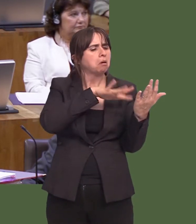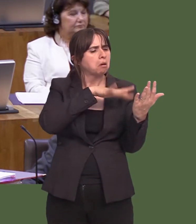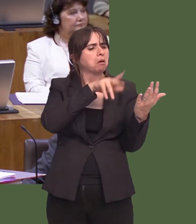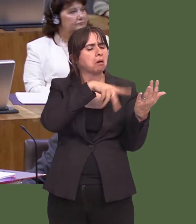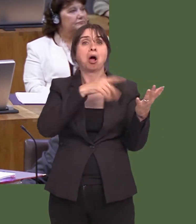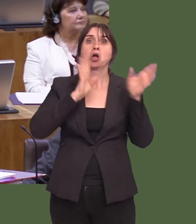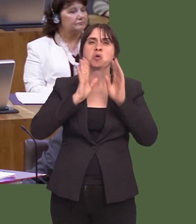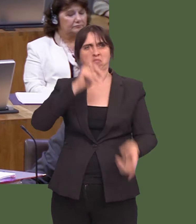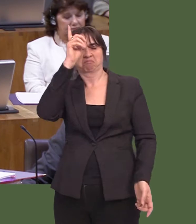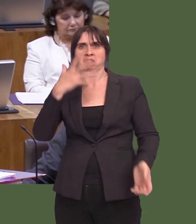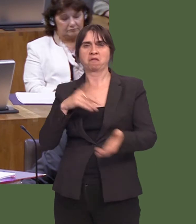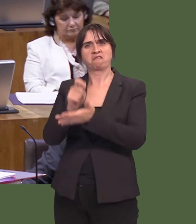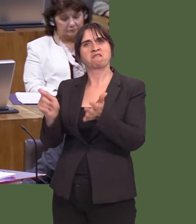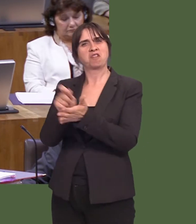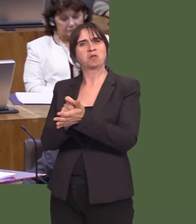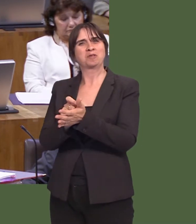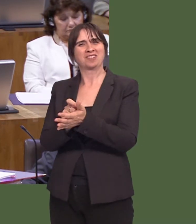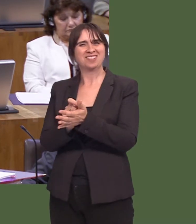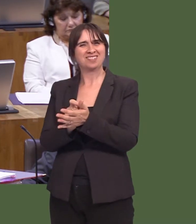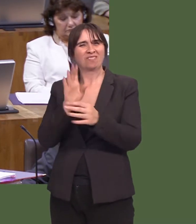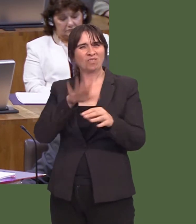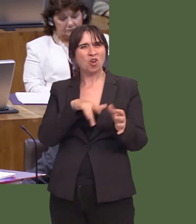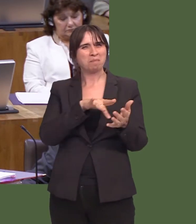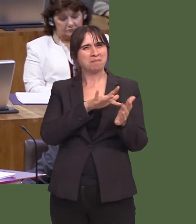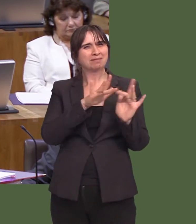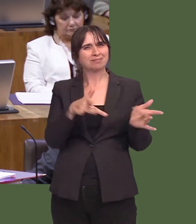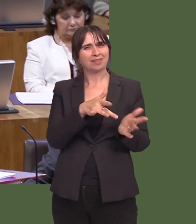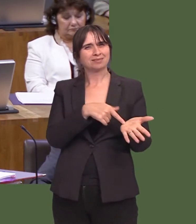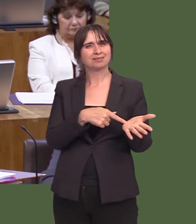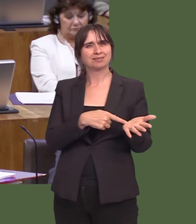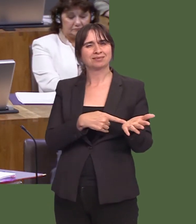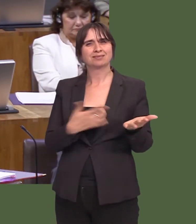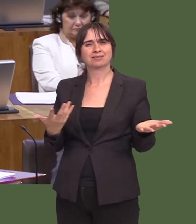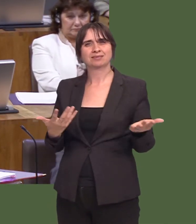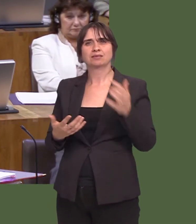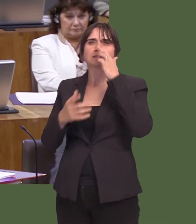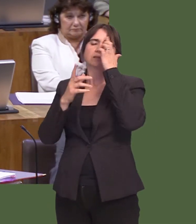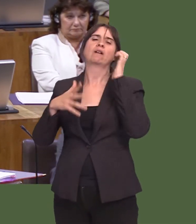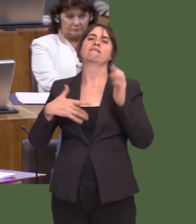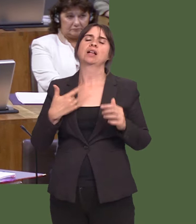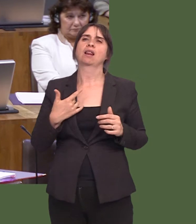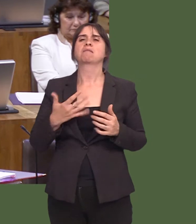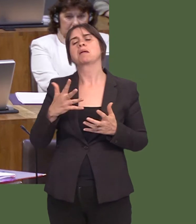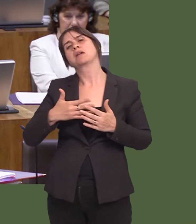So, itís all important that we consider, when the time is right, digital voting.